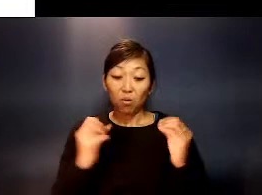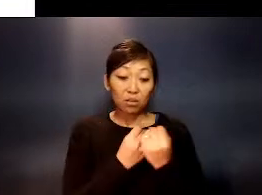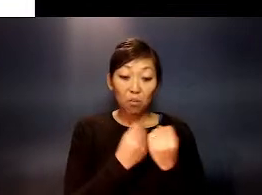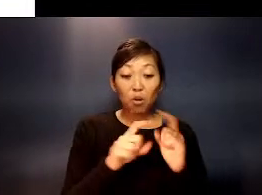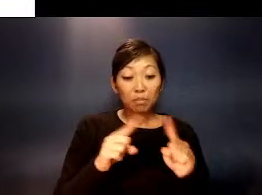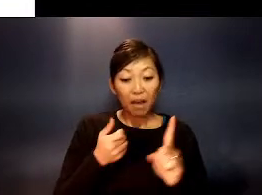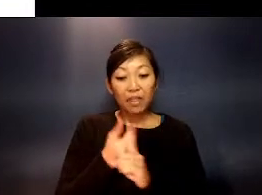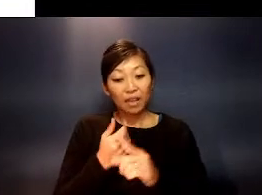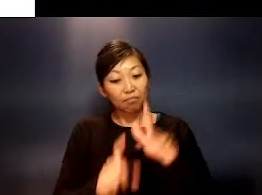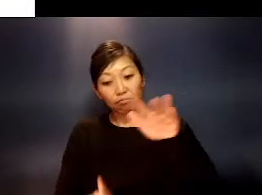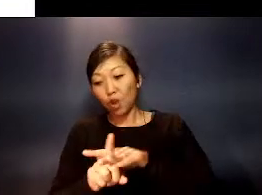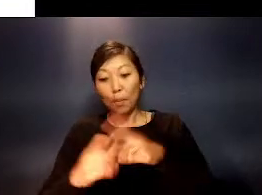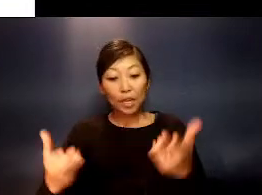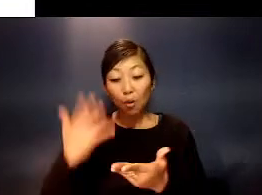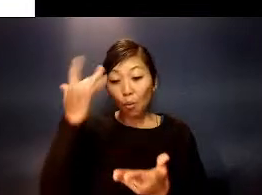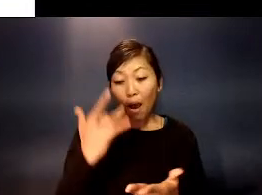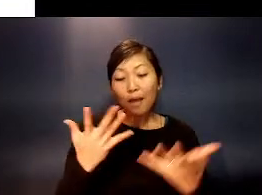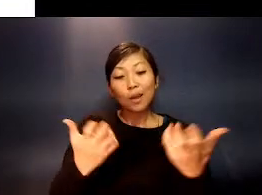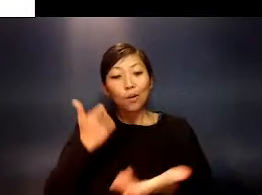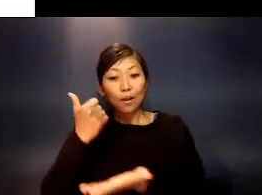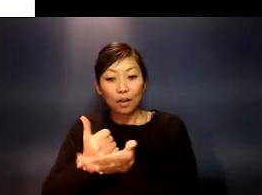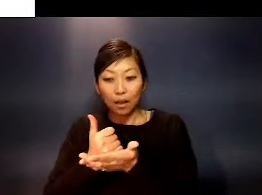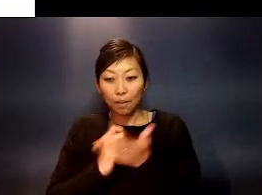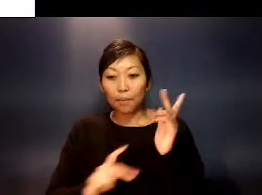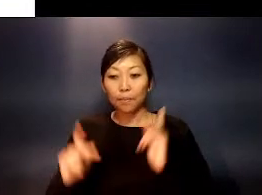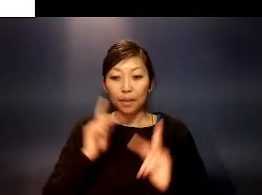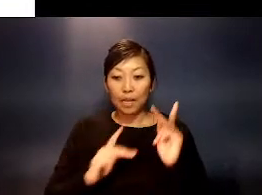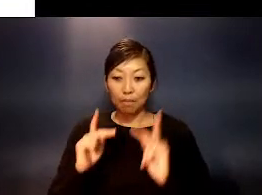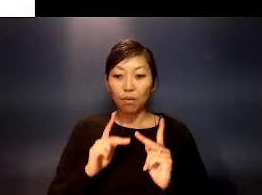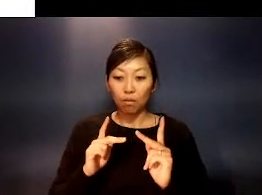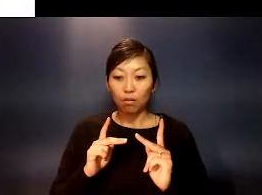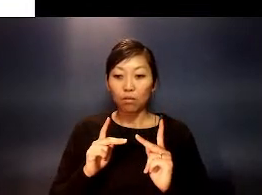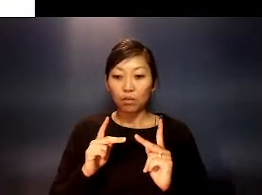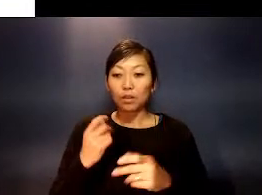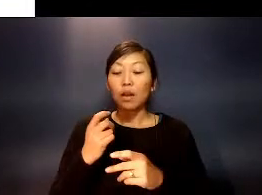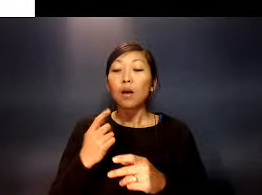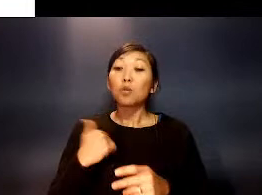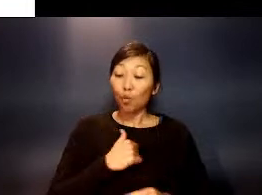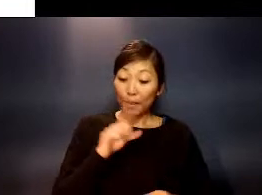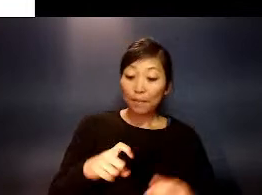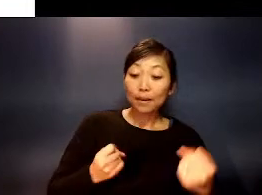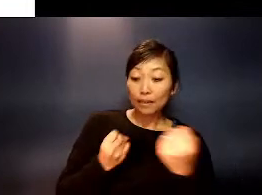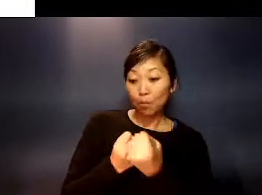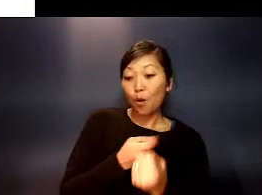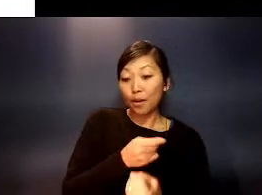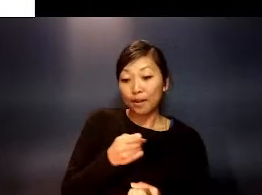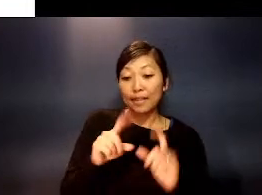COLLEAGUES TO SUPPORT THIS NONCONTROVERSIAL AMENDMENT. THANK YOU. ≫ COUNCIL PRESIDENT BENDER: THANK YOU. COUNCIL MEMBER OSMAN HAS MOVED THIS AMENDMENT. IS THERE A SECOND?